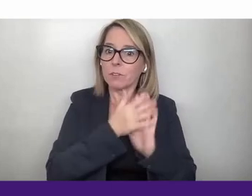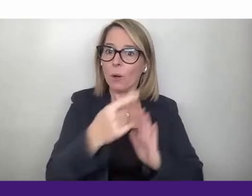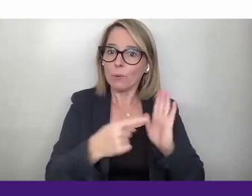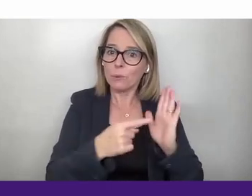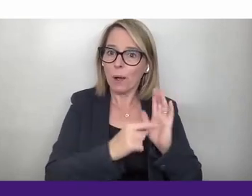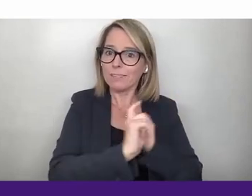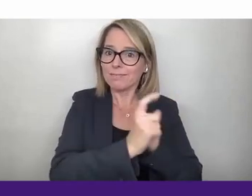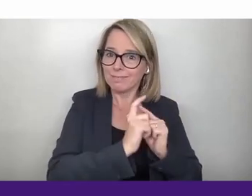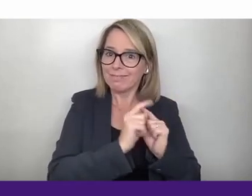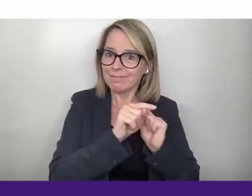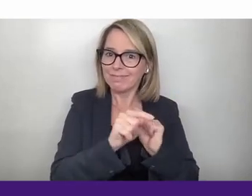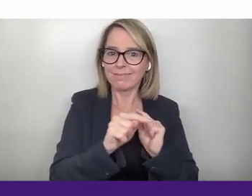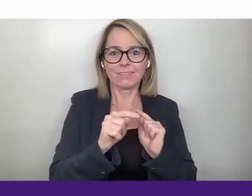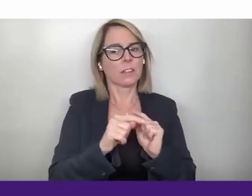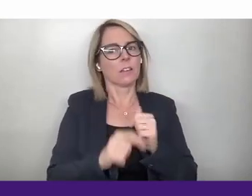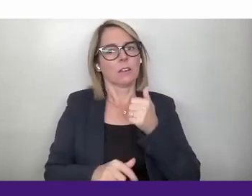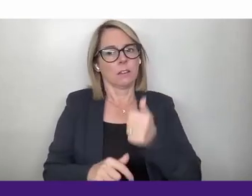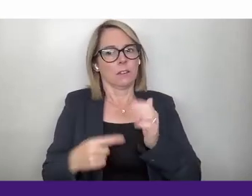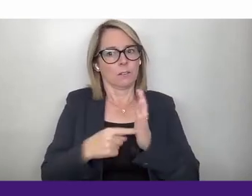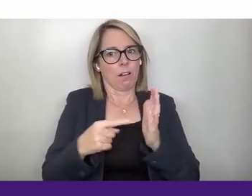Cathy: It's good that toilet's nearby, isn't it? Catrin: Yeah.